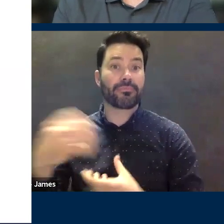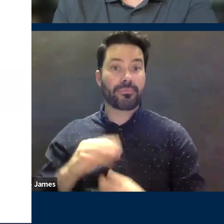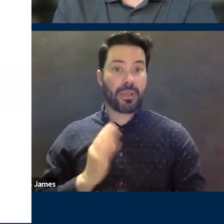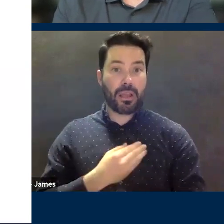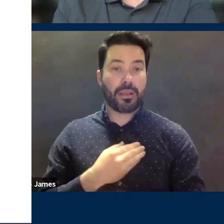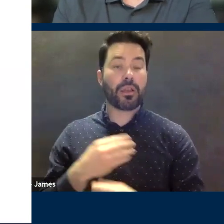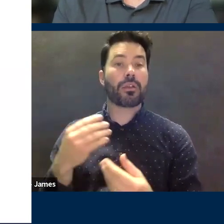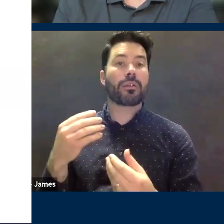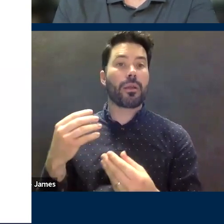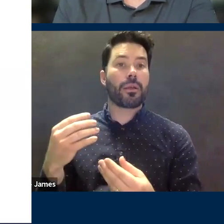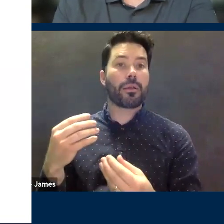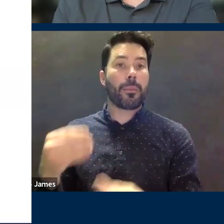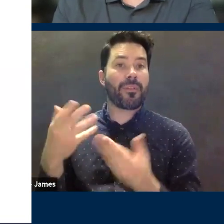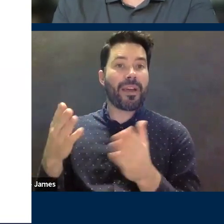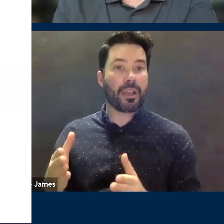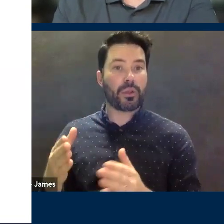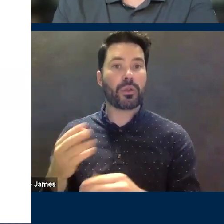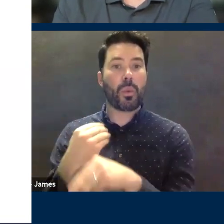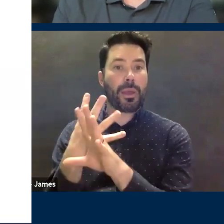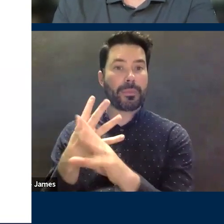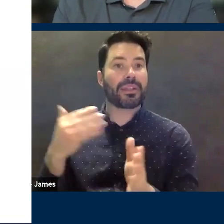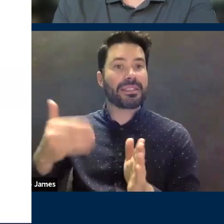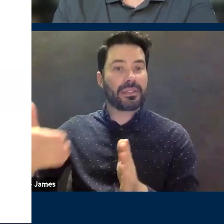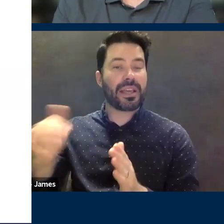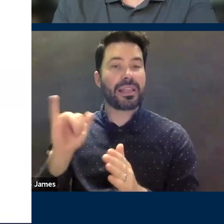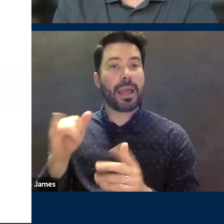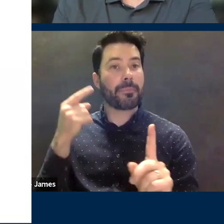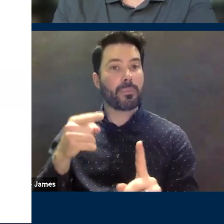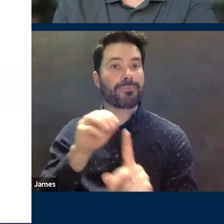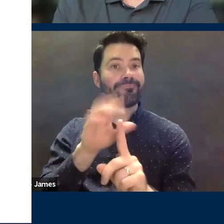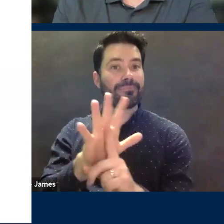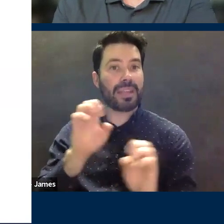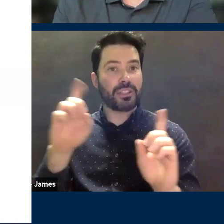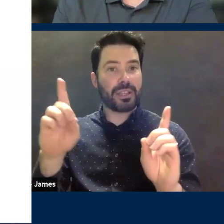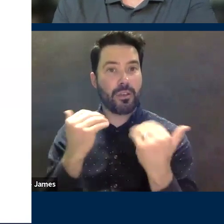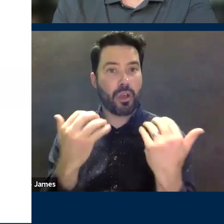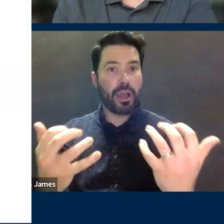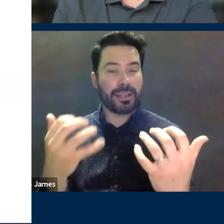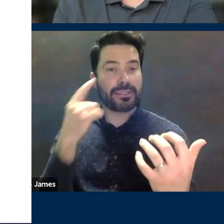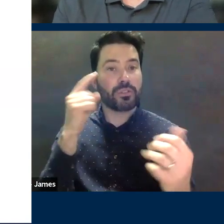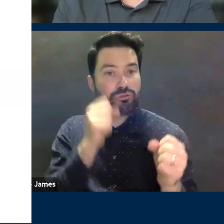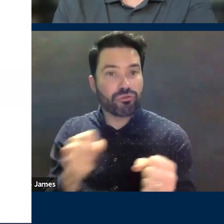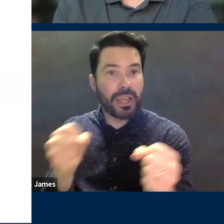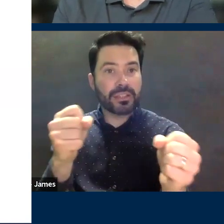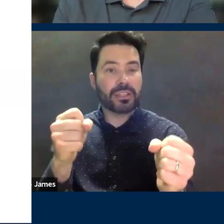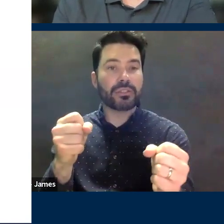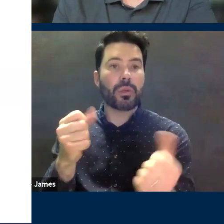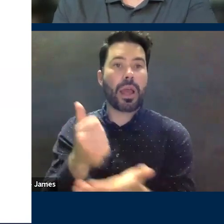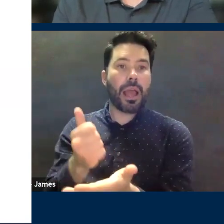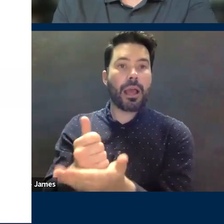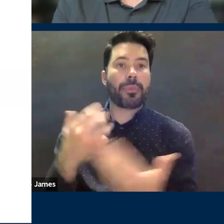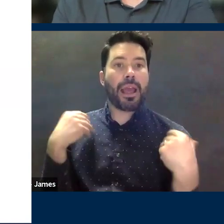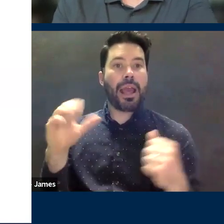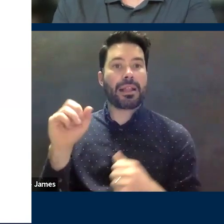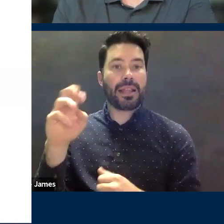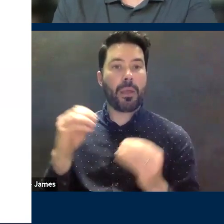which is intended to educate our audience on our strategies, to make our healthcare more inclusive, especially in primary care settings.